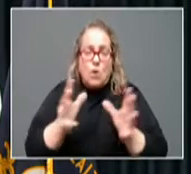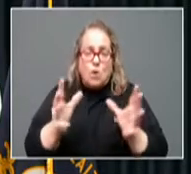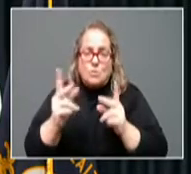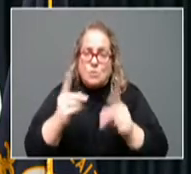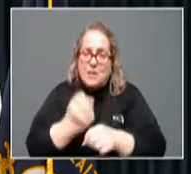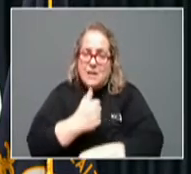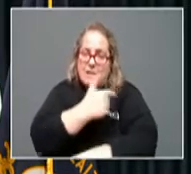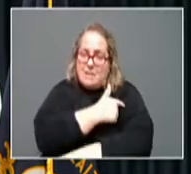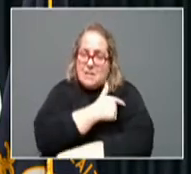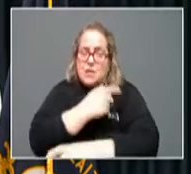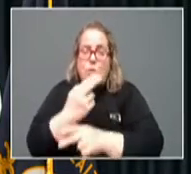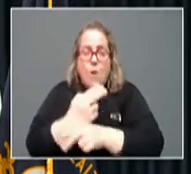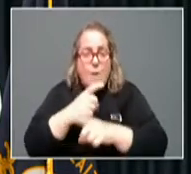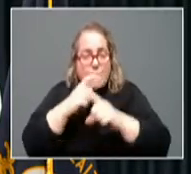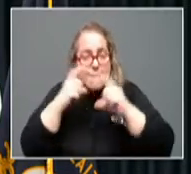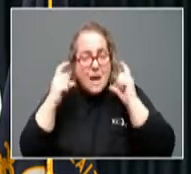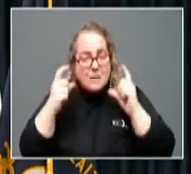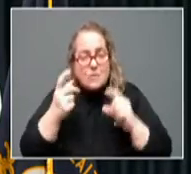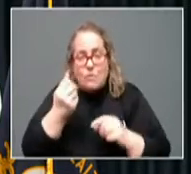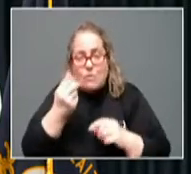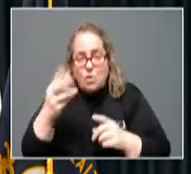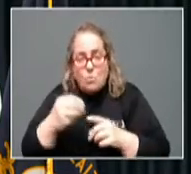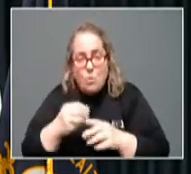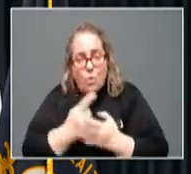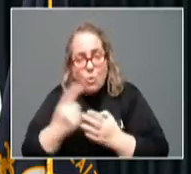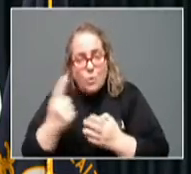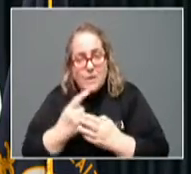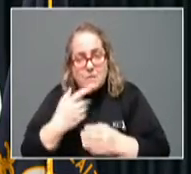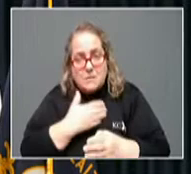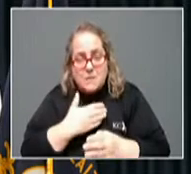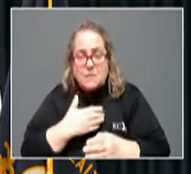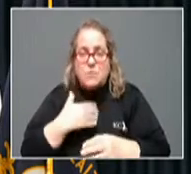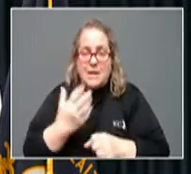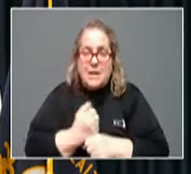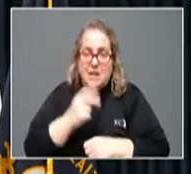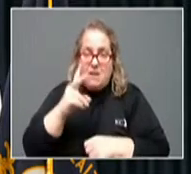to get this virus down to a low enough level that when we lighten up some of